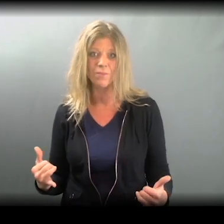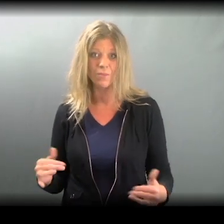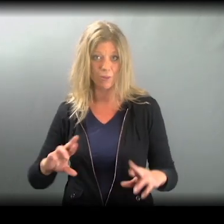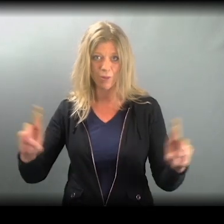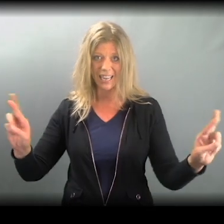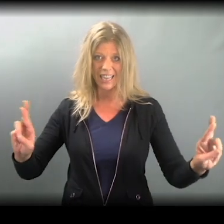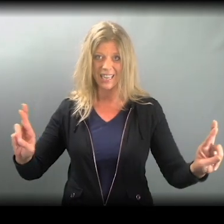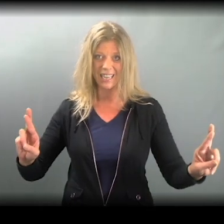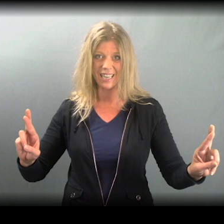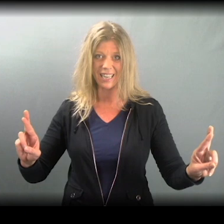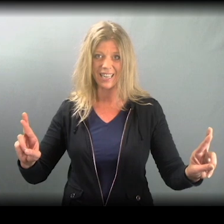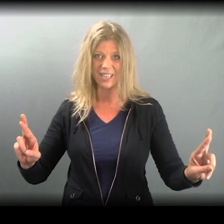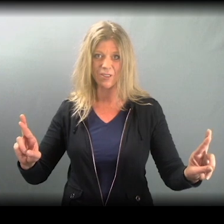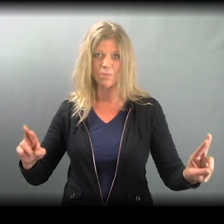Ready?